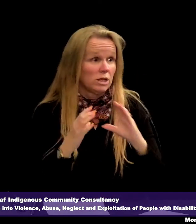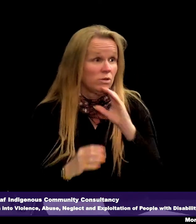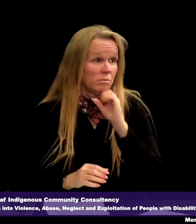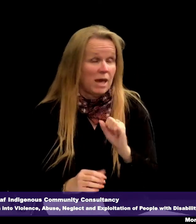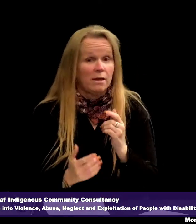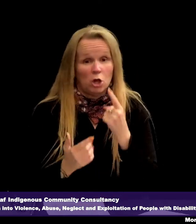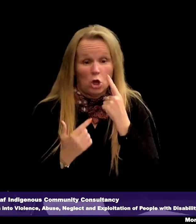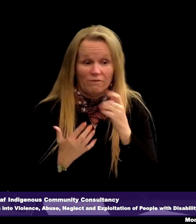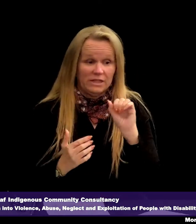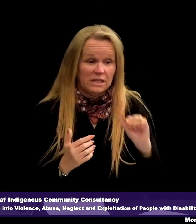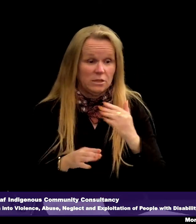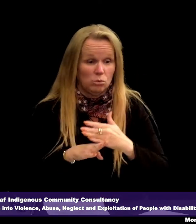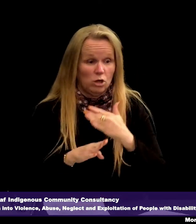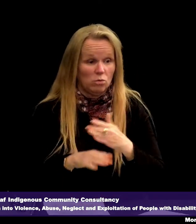He didn't know how to communicate with the gentleman.